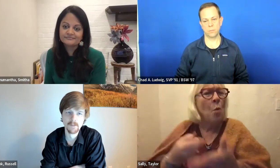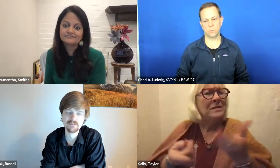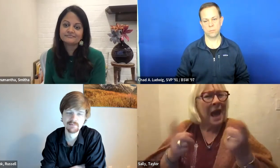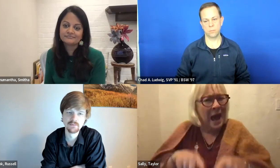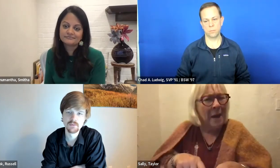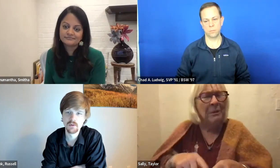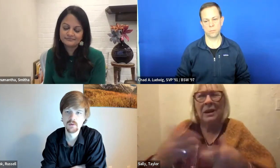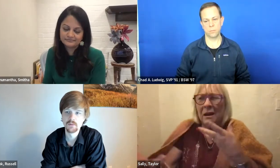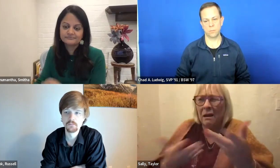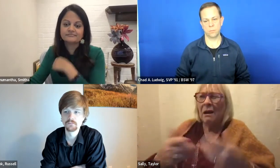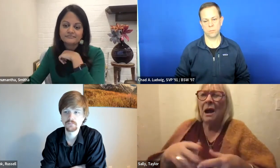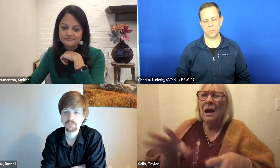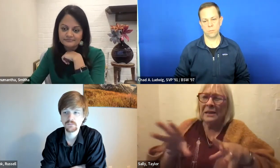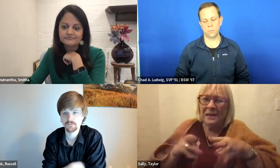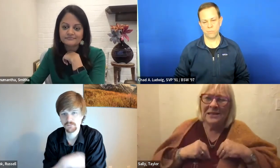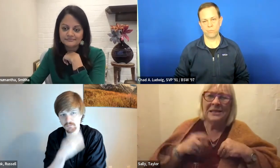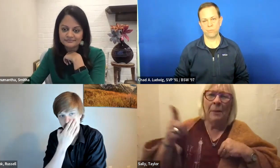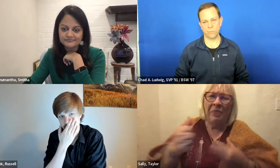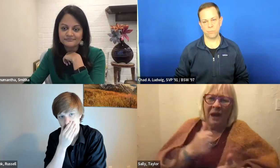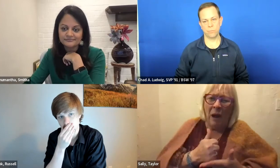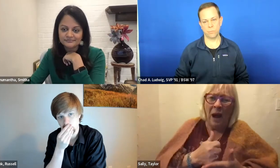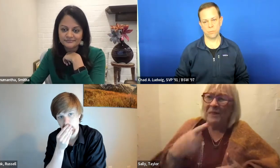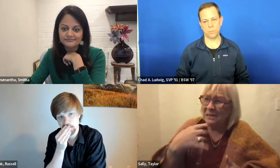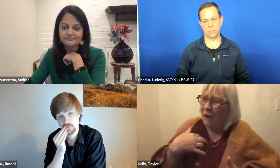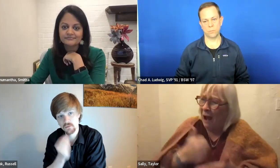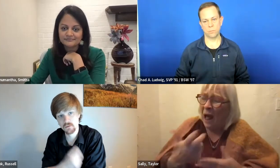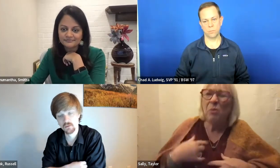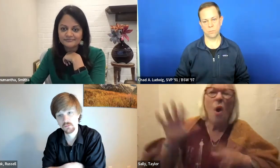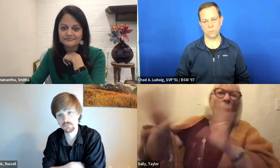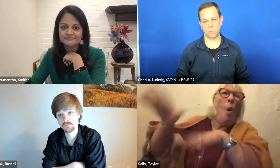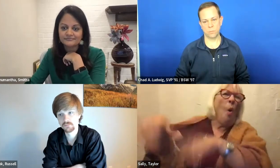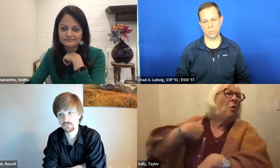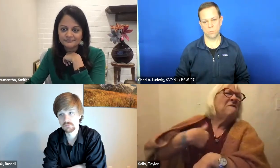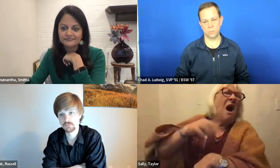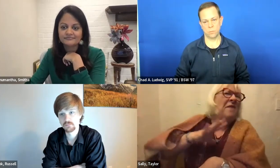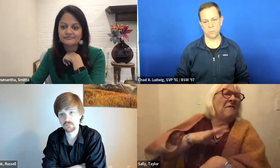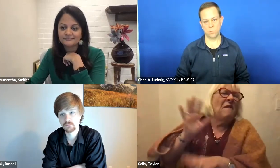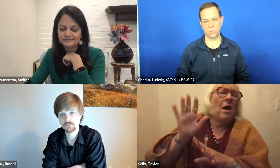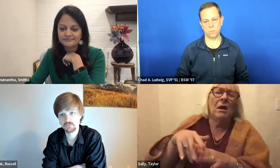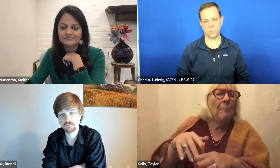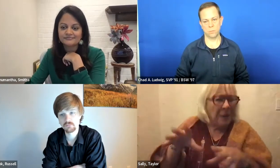in a good way, of course-- and, you know, we talk about what's happening, and I think it's really important for caregivers